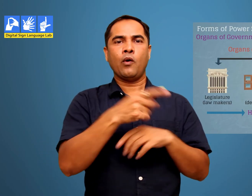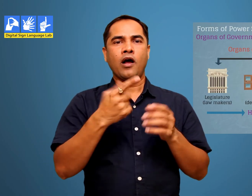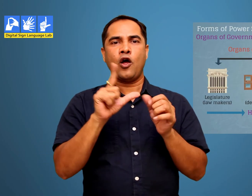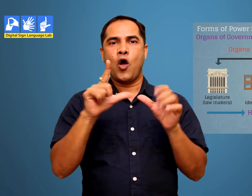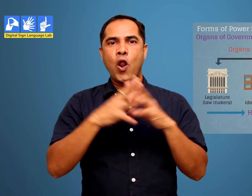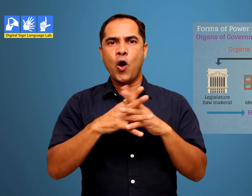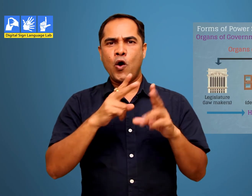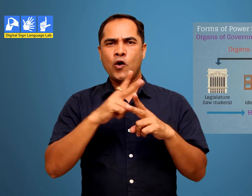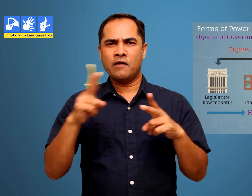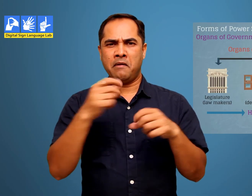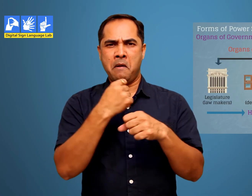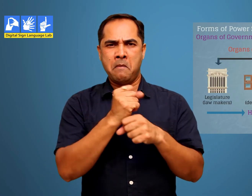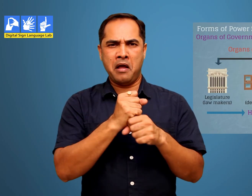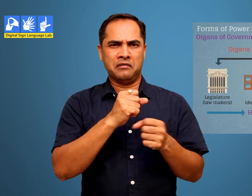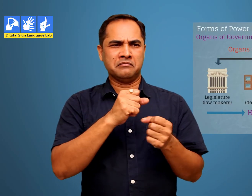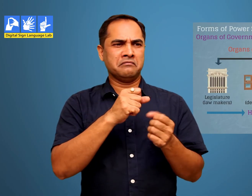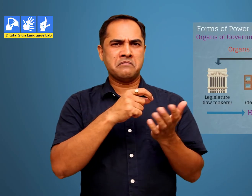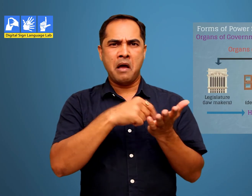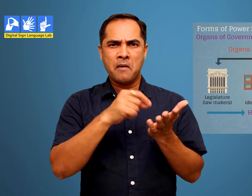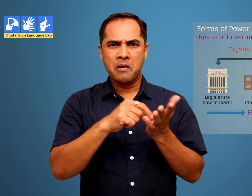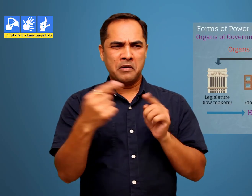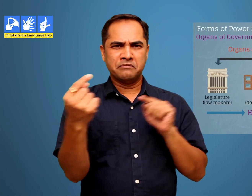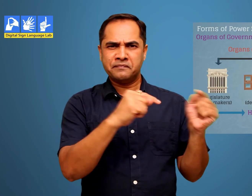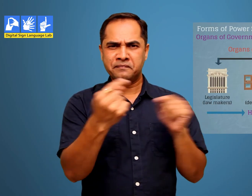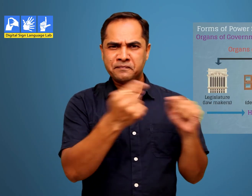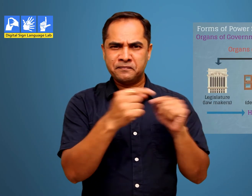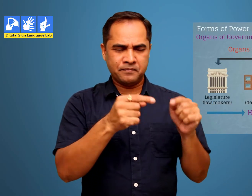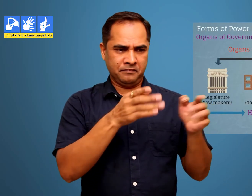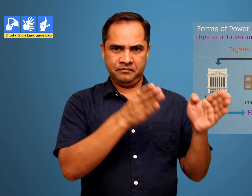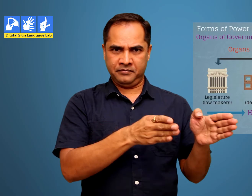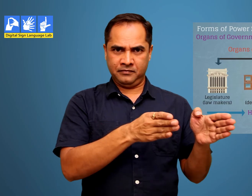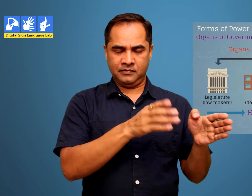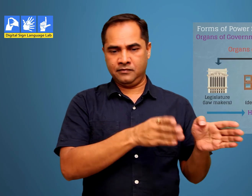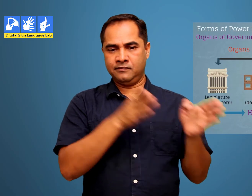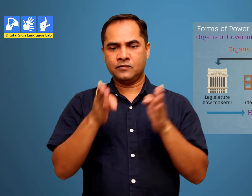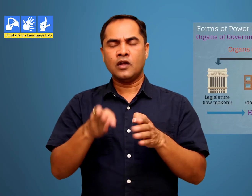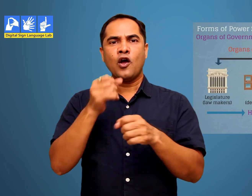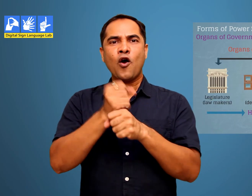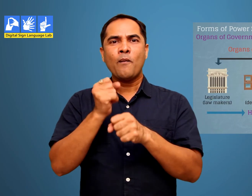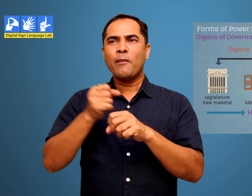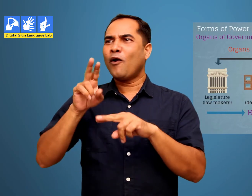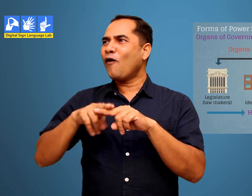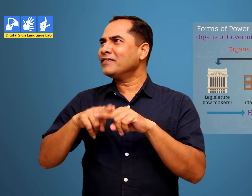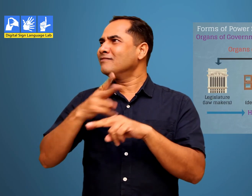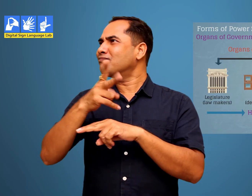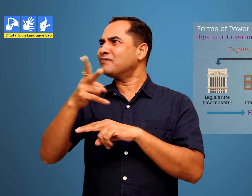kinds and approve law after discussion. Executive is the body which enforces law